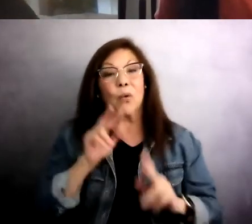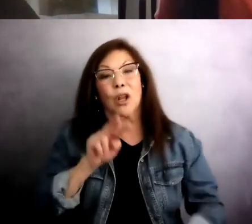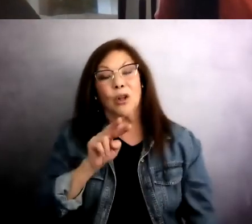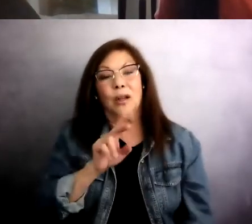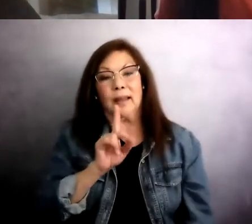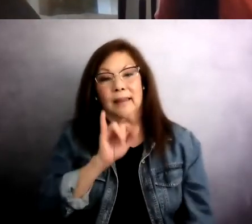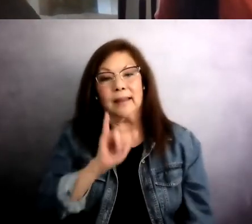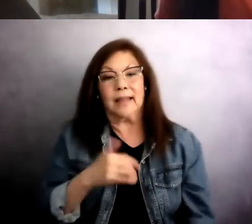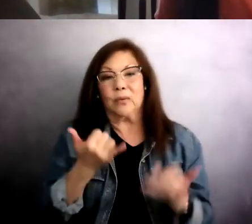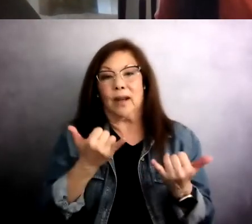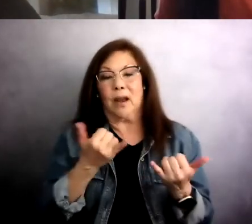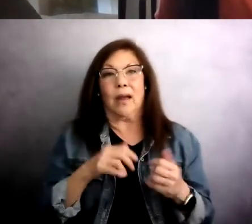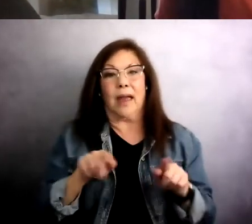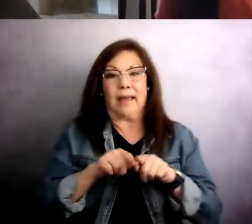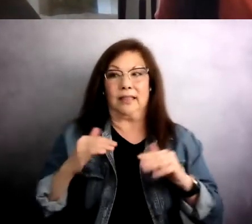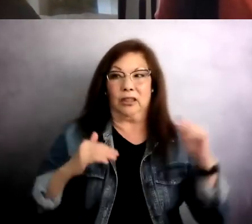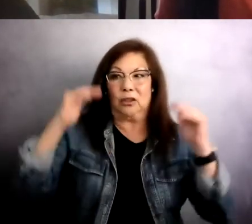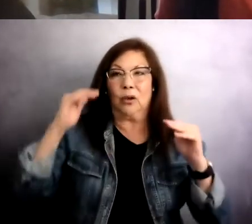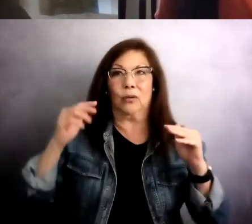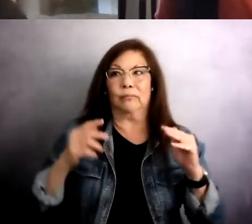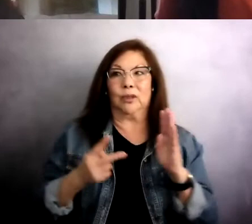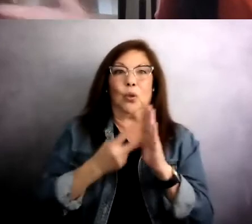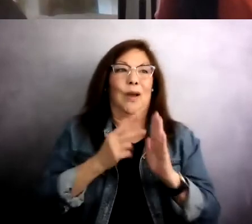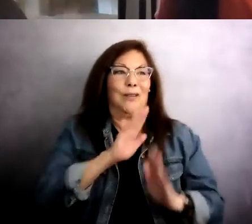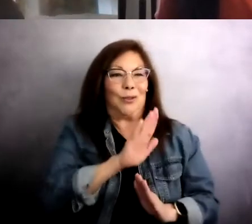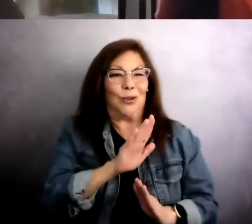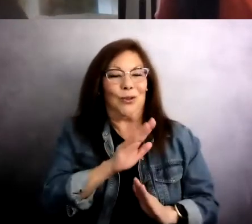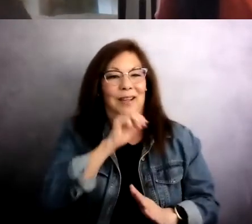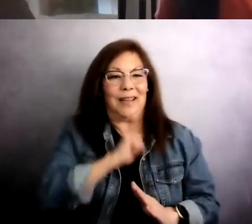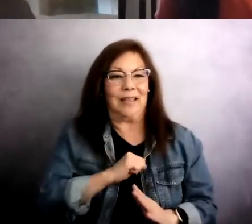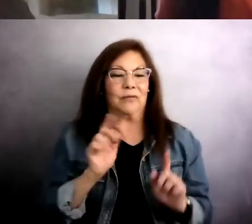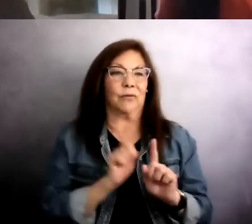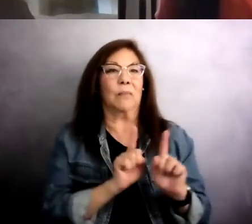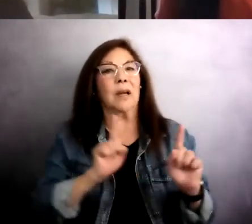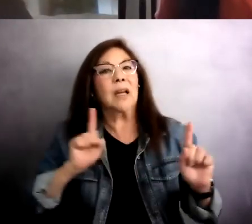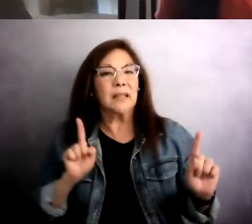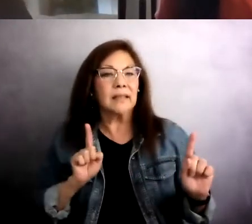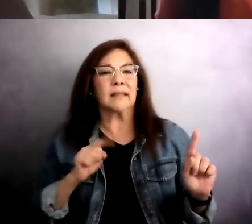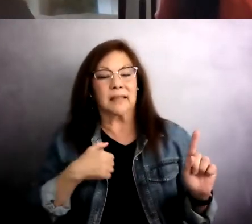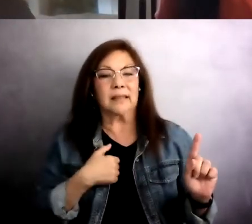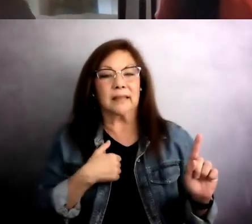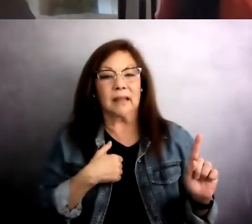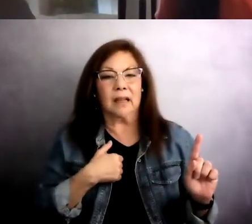days as an adult who is now twice her age, from a distance from where I first read her